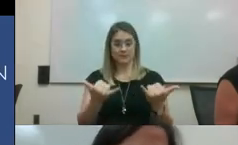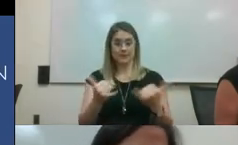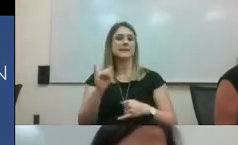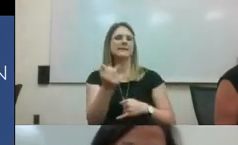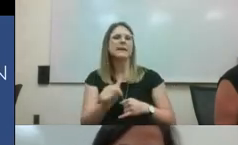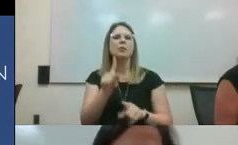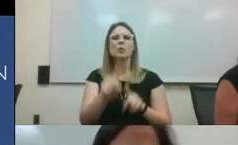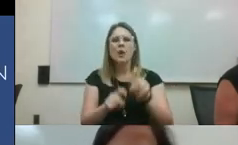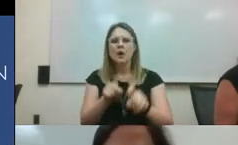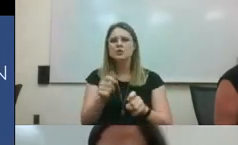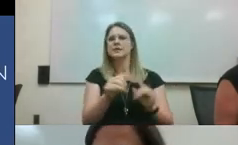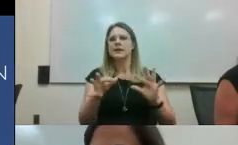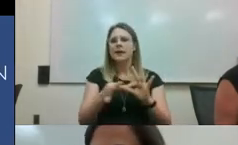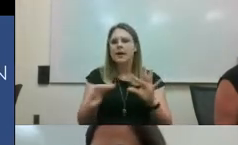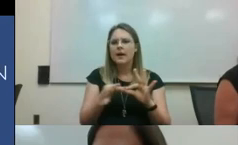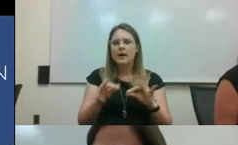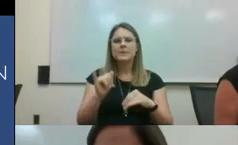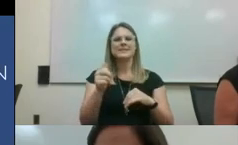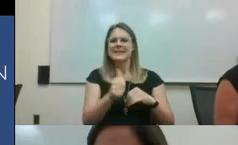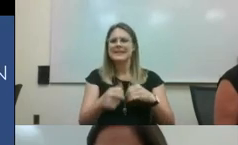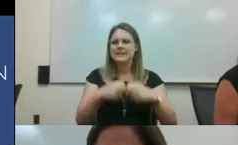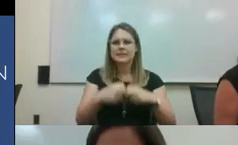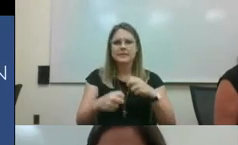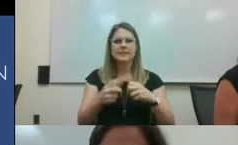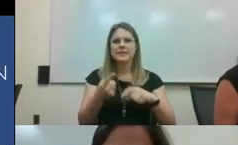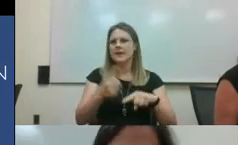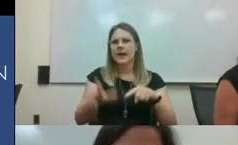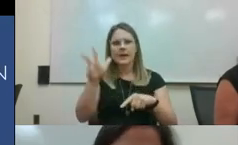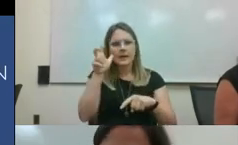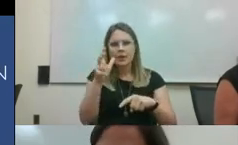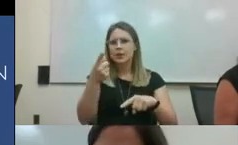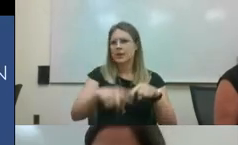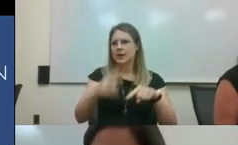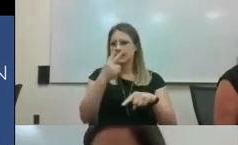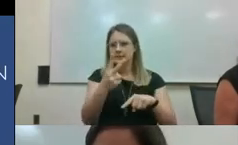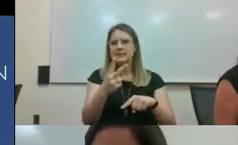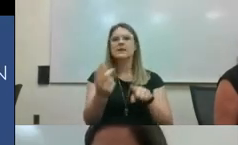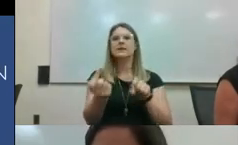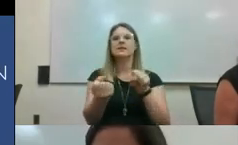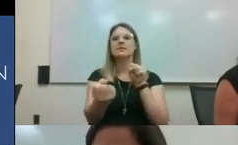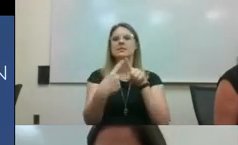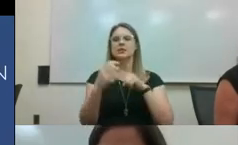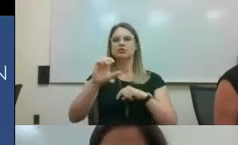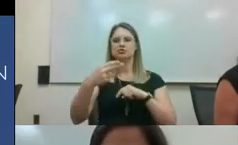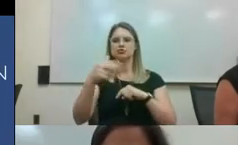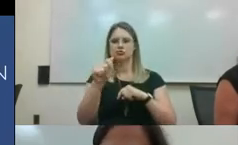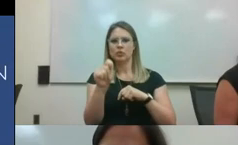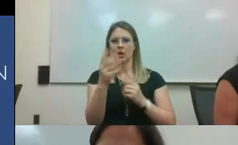or issues with the sound, or video, please feel free to just send through a chat and we'll engage with you in that way.